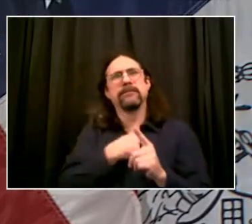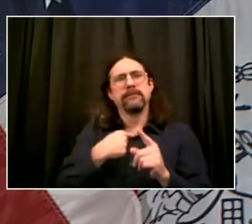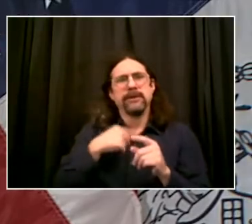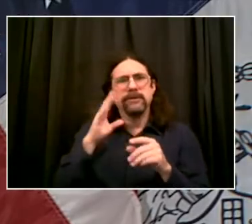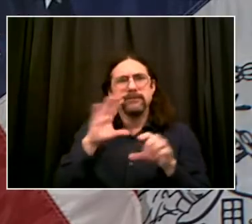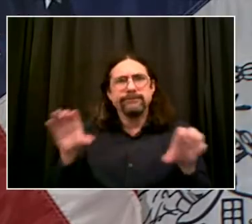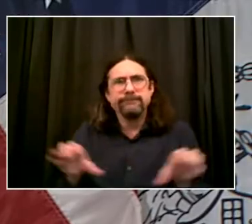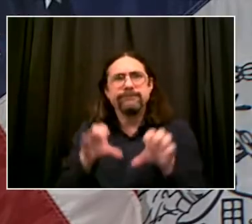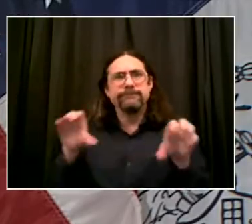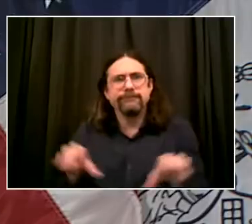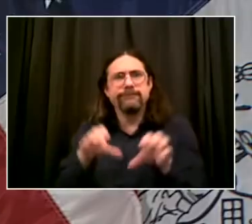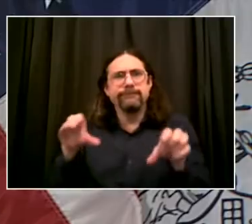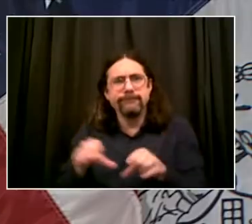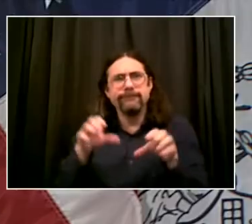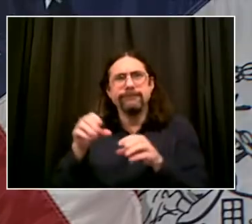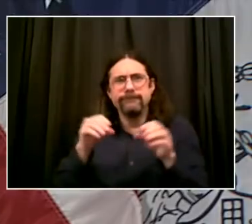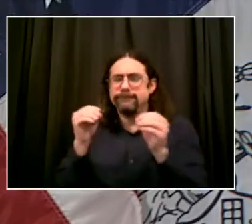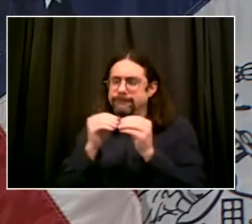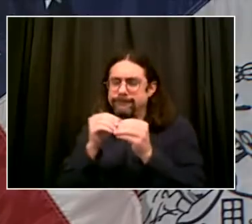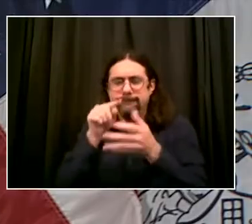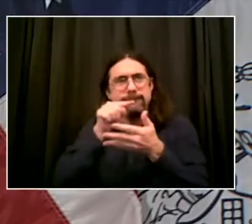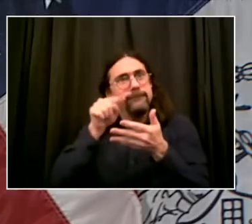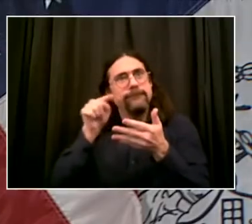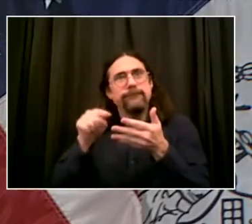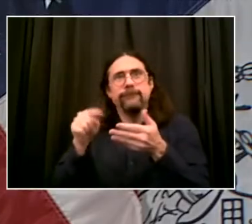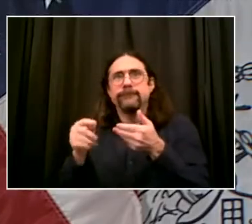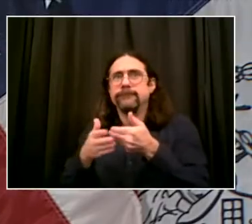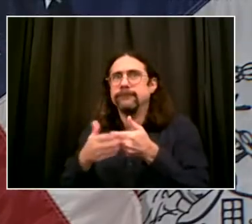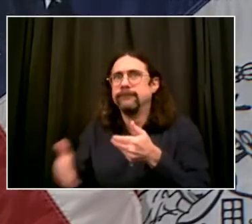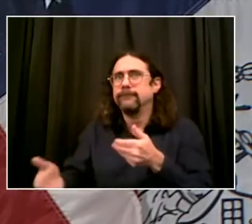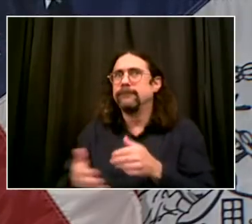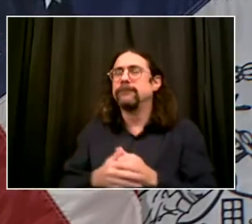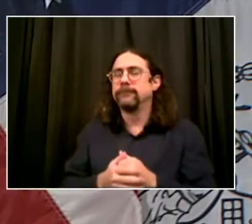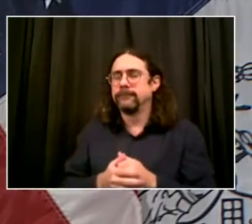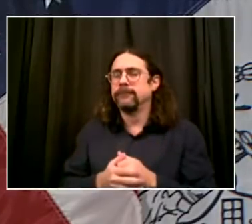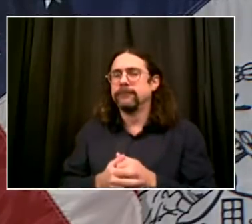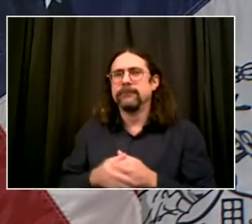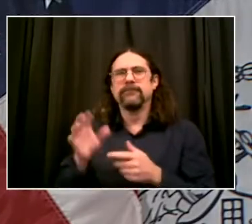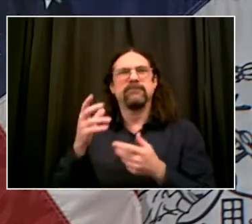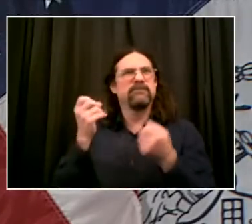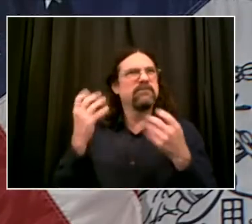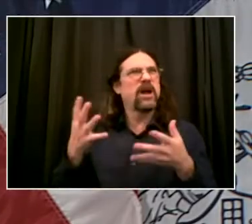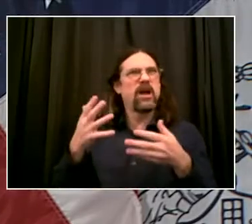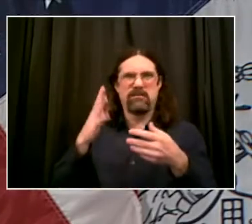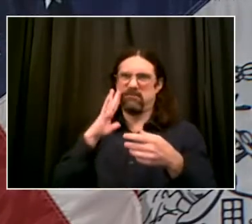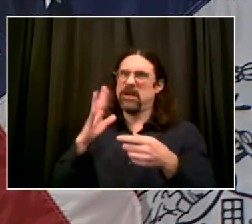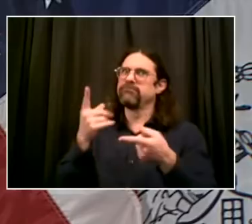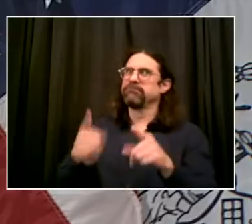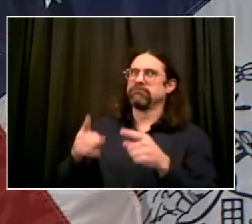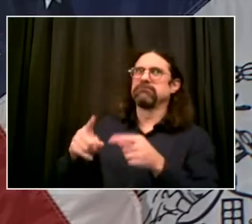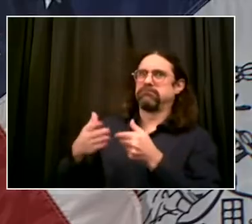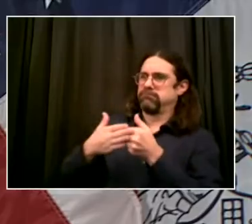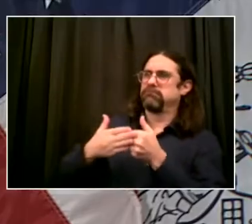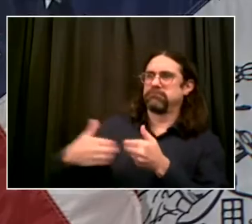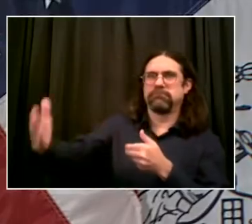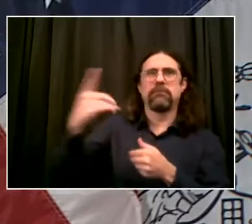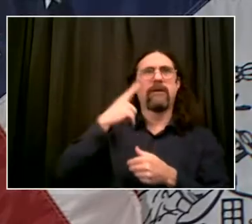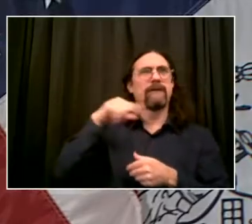TTALKING ABOUT THAT CONSTANTLY IN THE DAYS AND WEEKS AHEAD. BUT IT'S ALSO TIME TO START